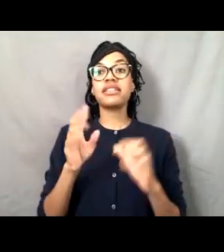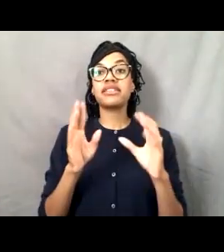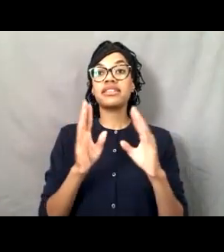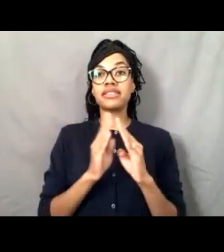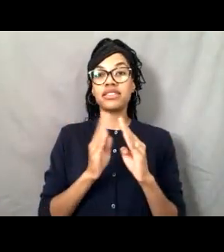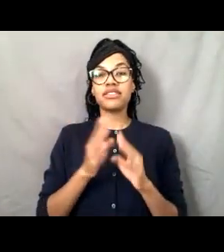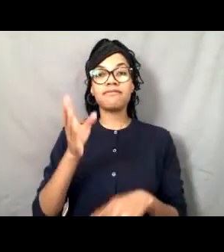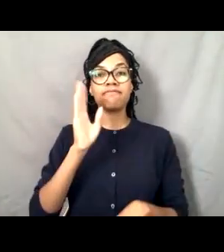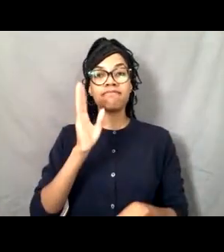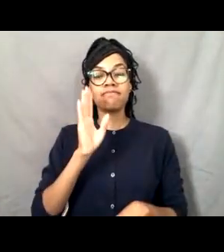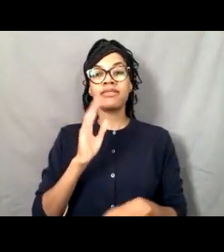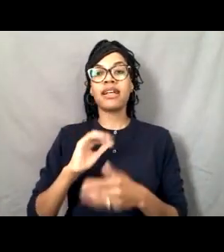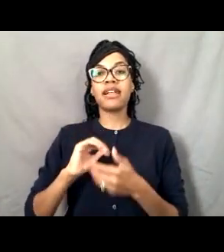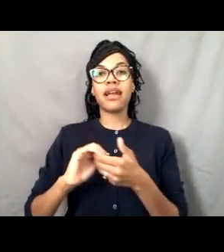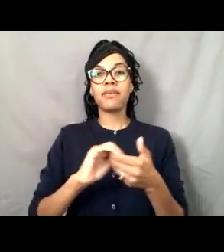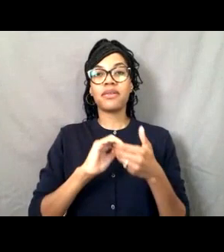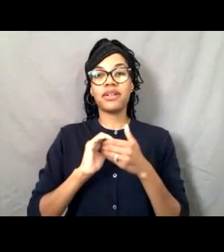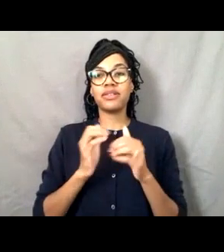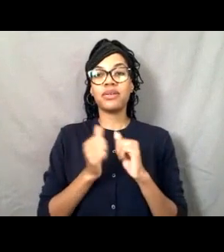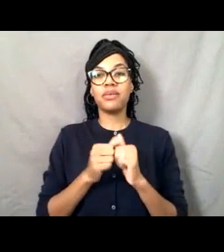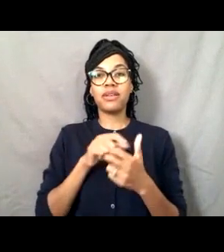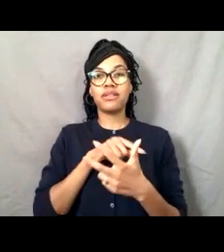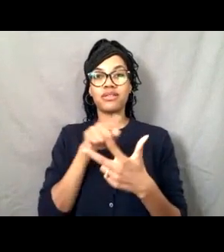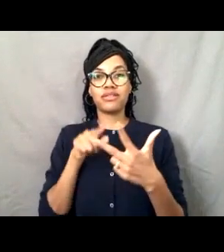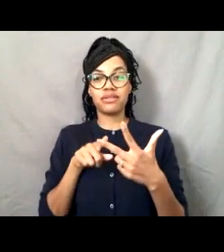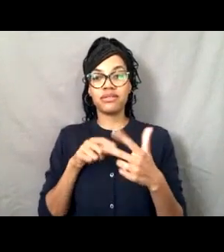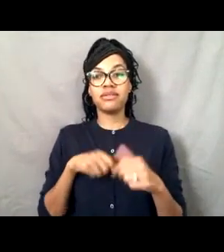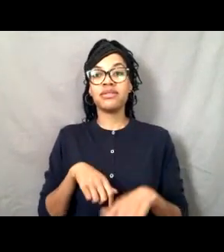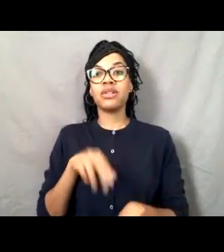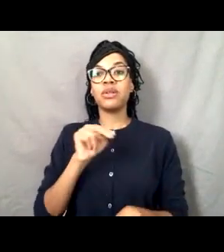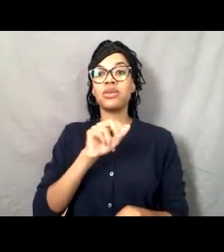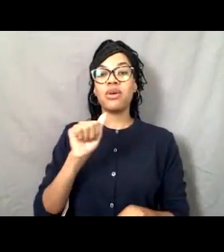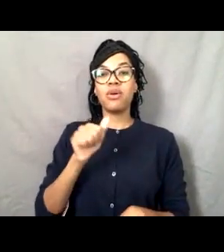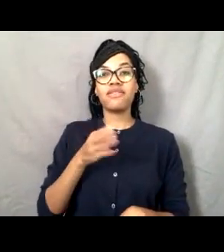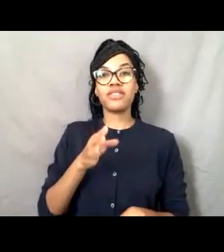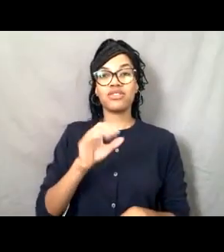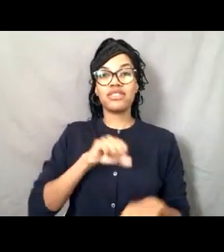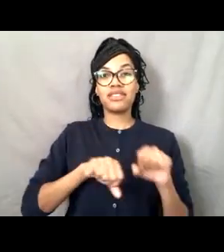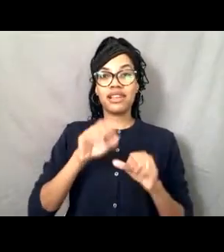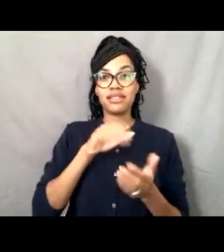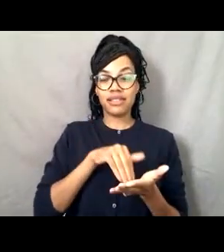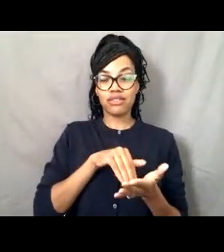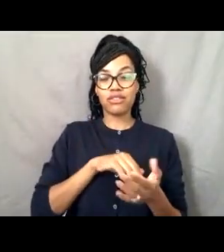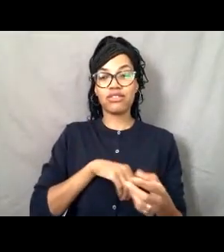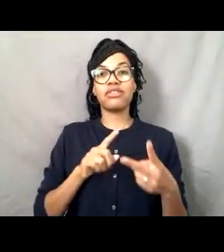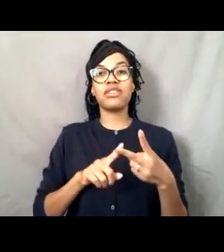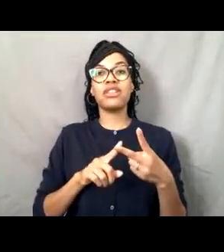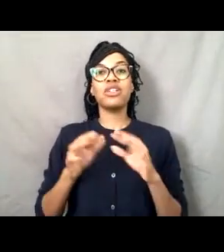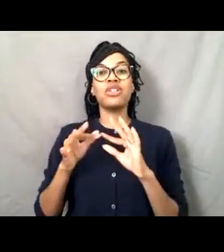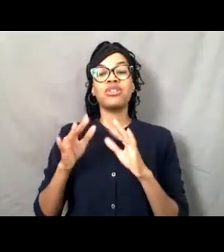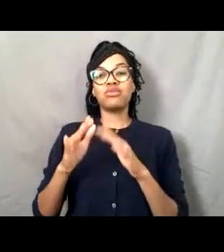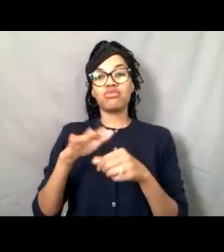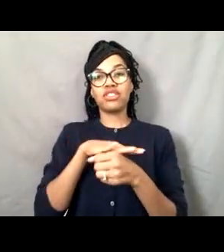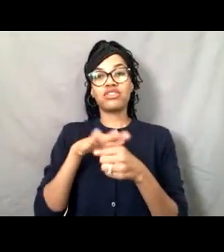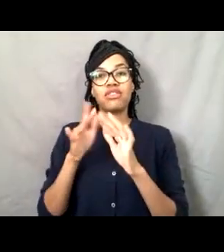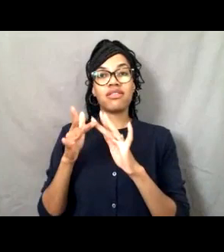by NOAA Fisheries Alaska Fishery Science Center where I work, NOAA's Alaska Regional Collaboration Network and NOAA's National Weather Service.